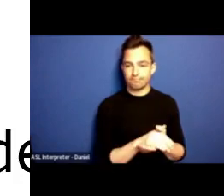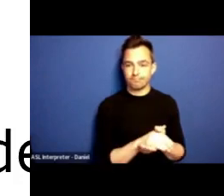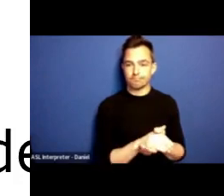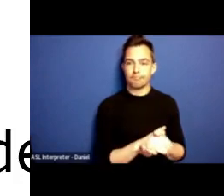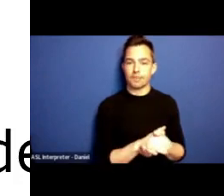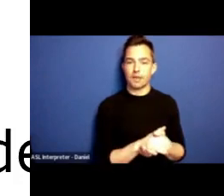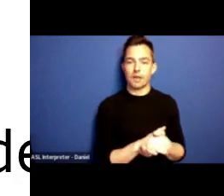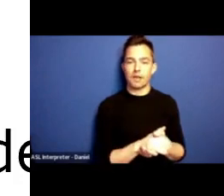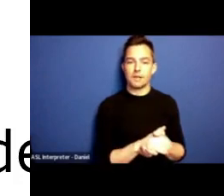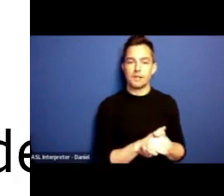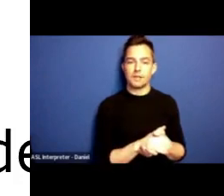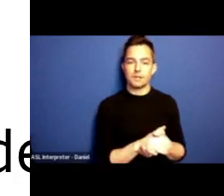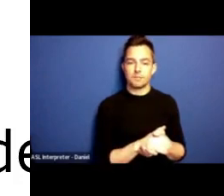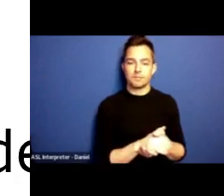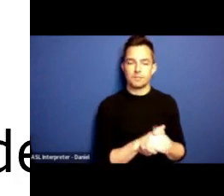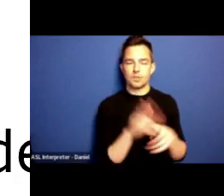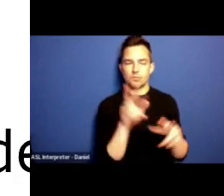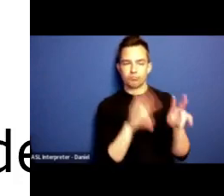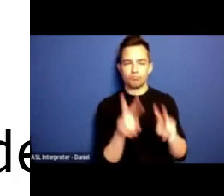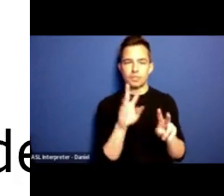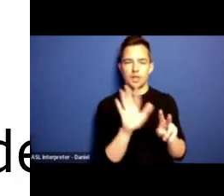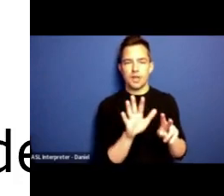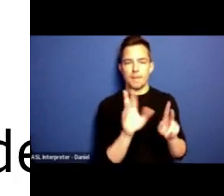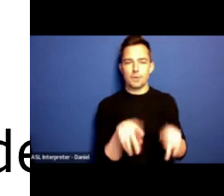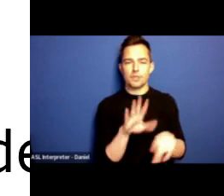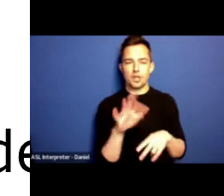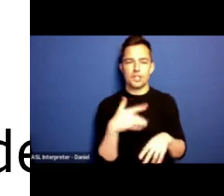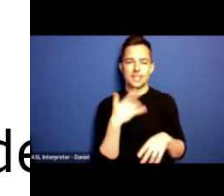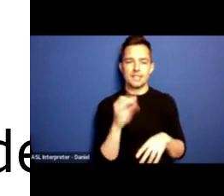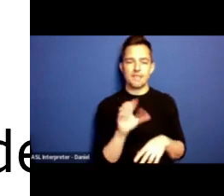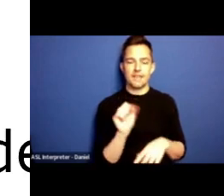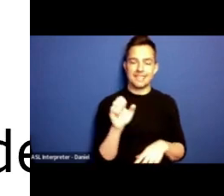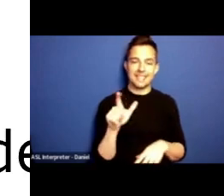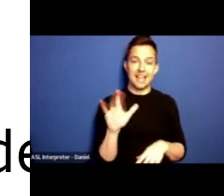person's sense of self back and getting them connected to